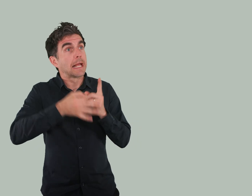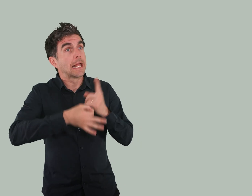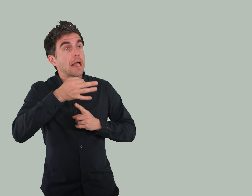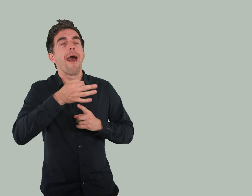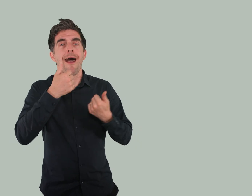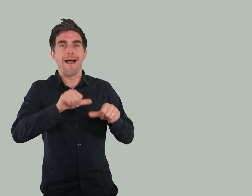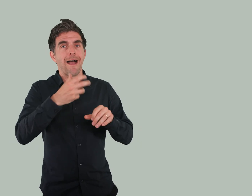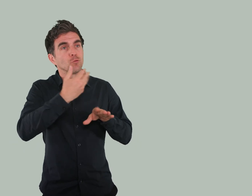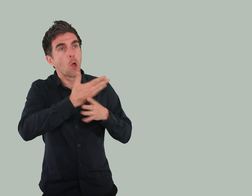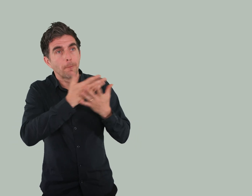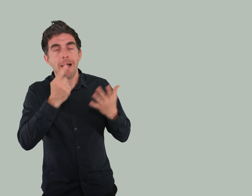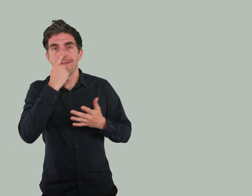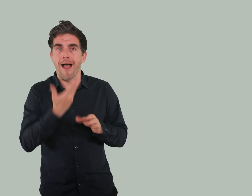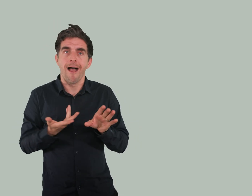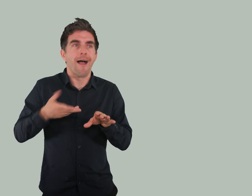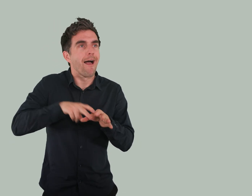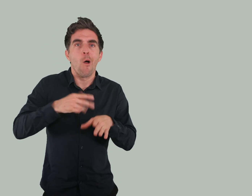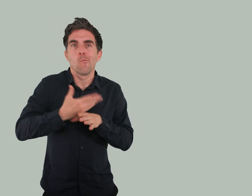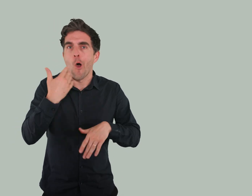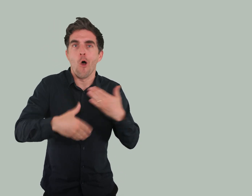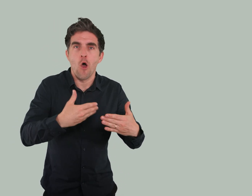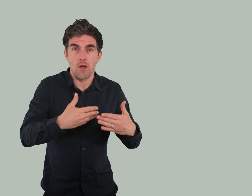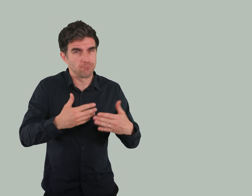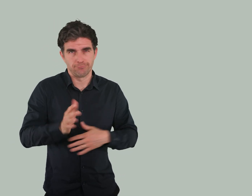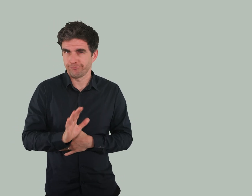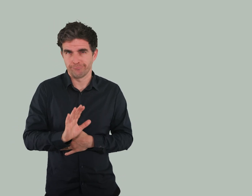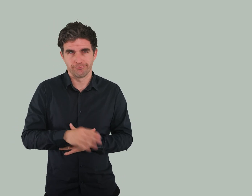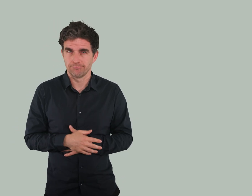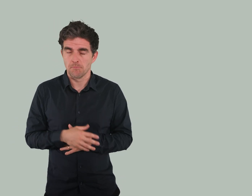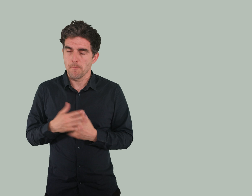while they wait for the economy to recover.